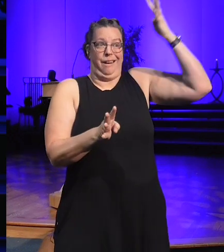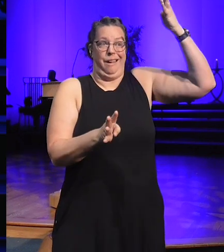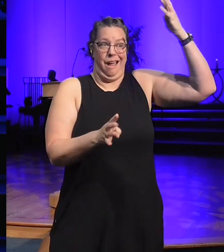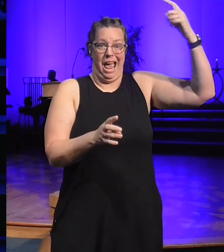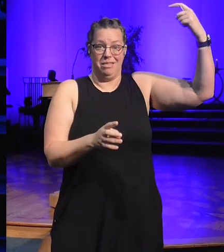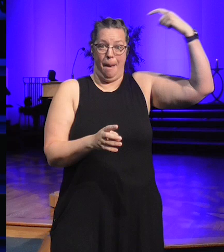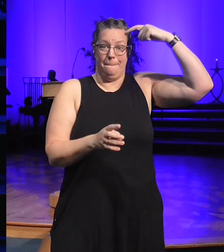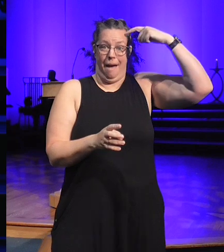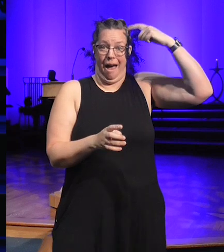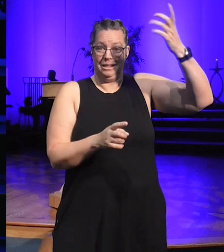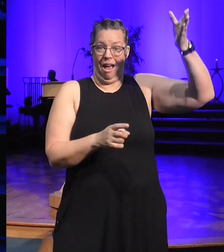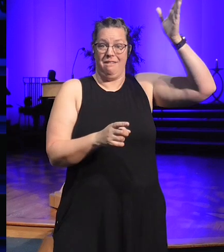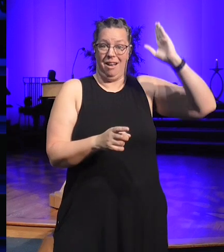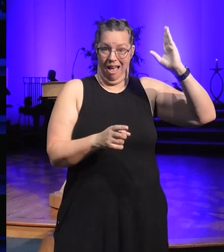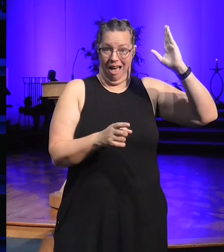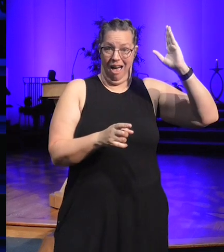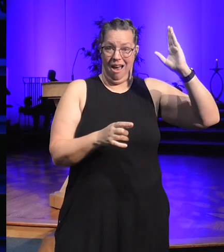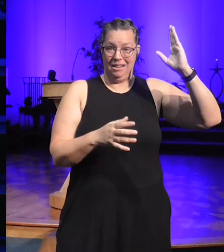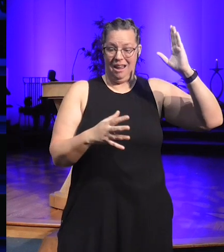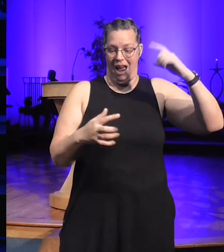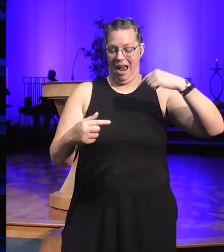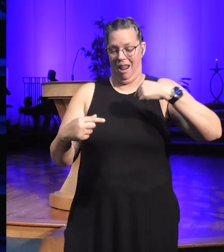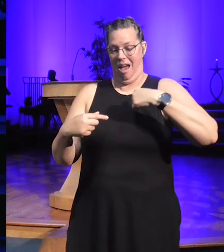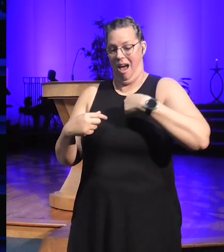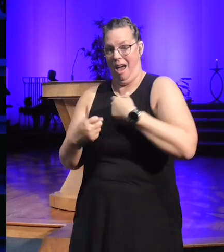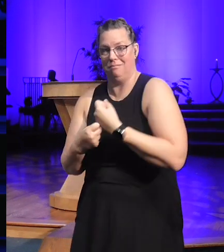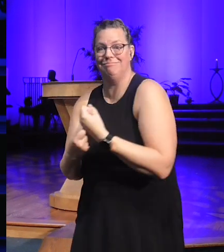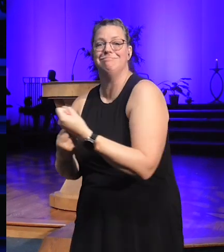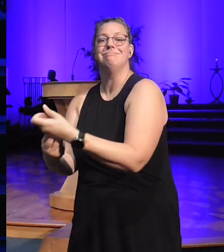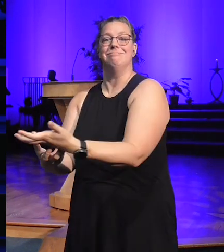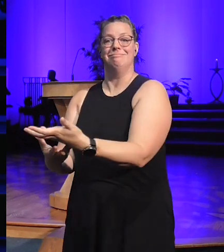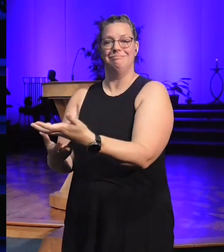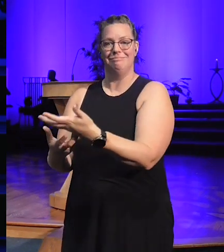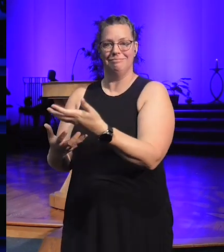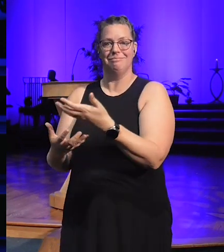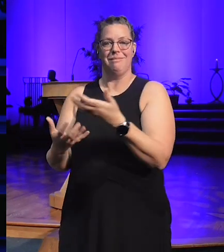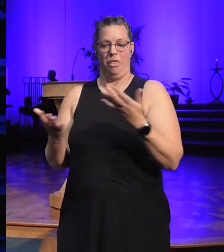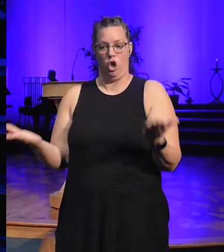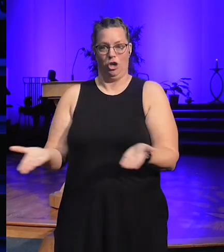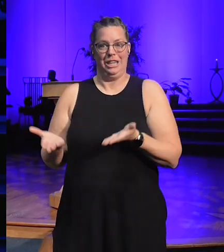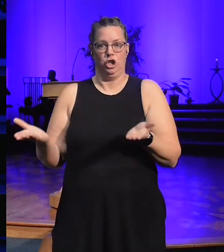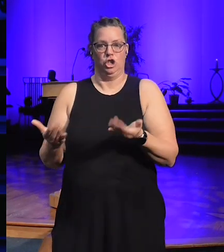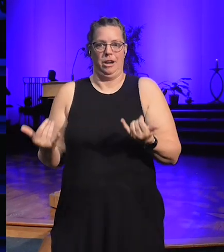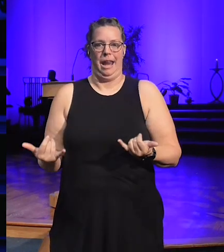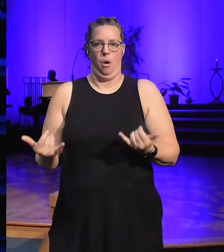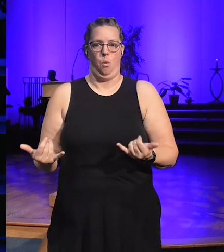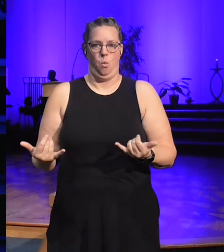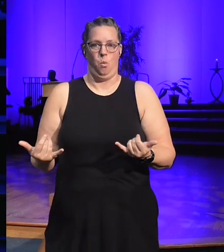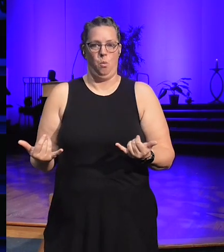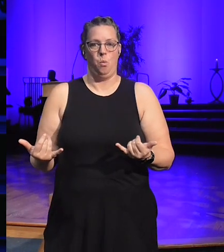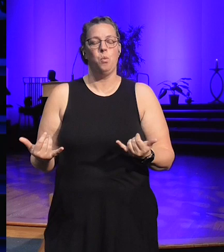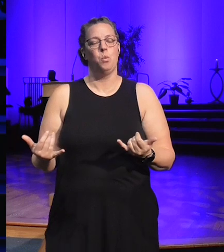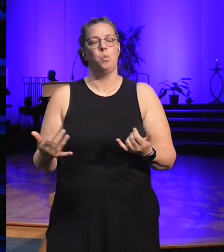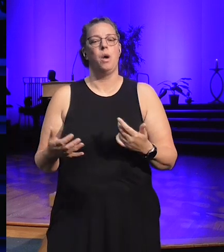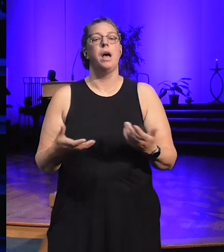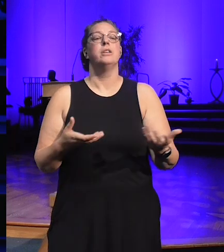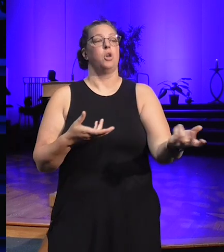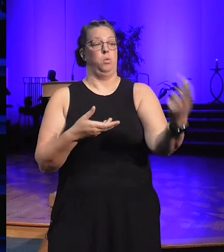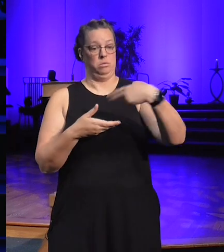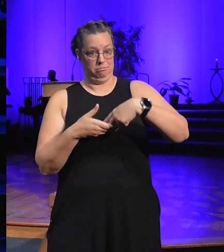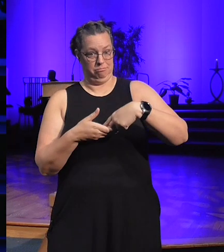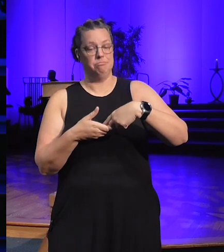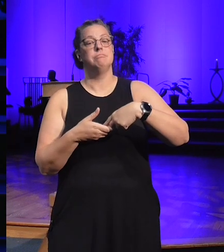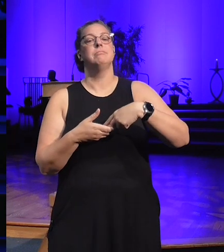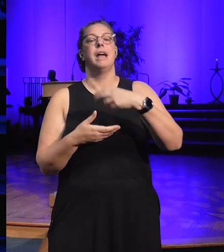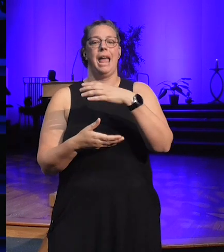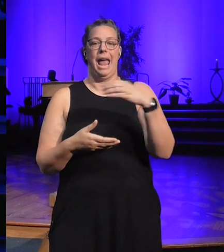active they're present right here and right now I invite you to say with me and so it